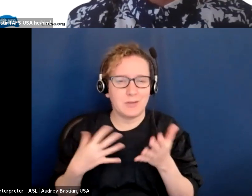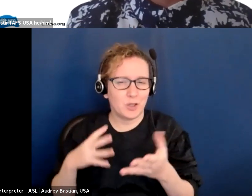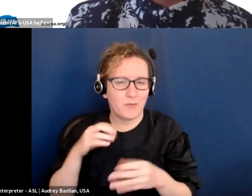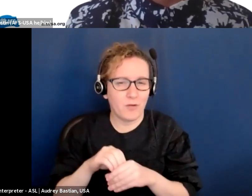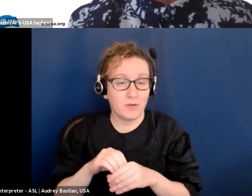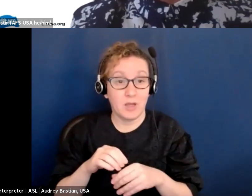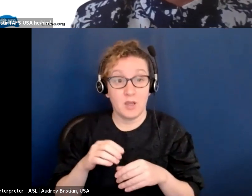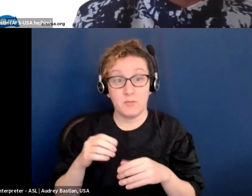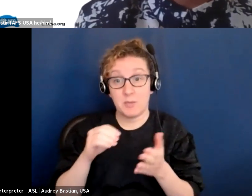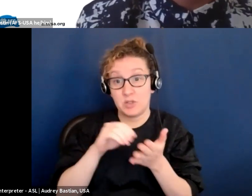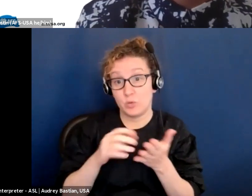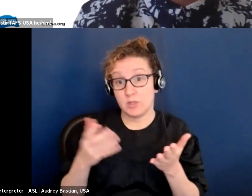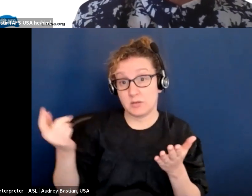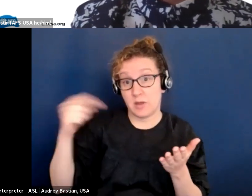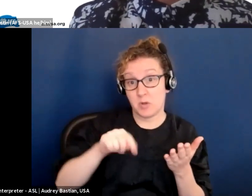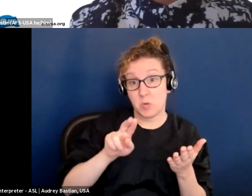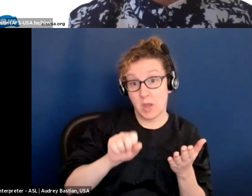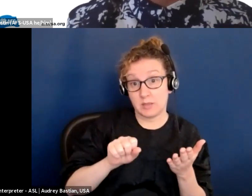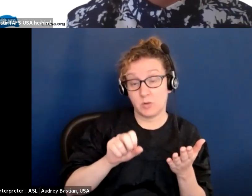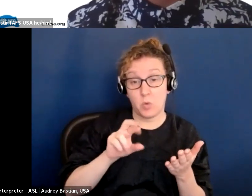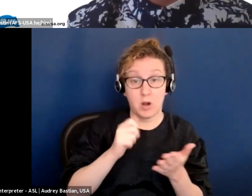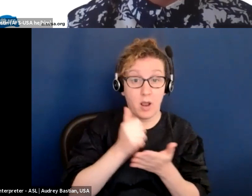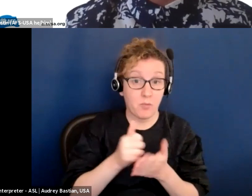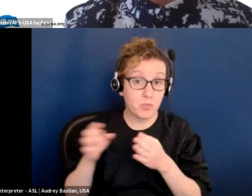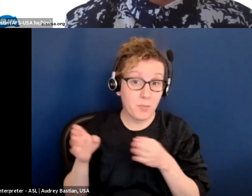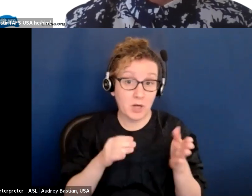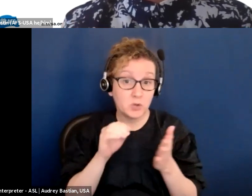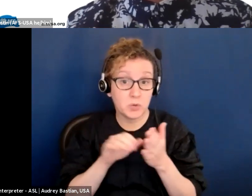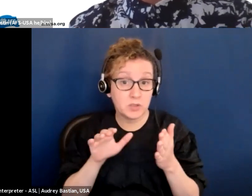being hosted in the US or to help prepare students that are getting ready to go abroad